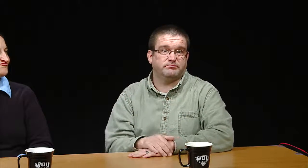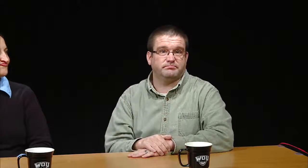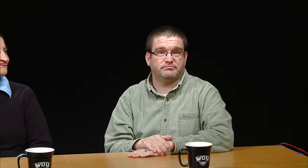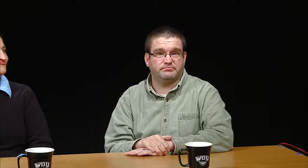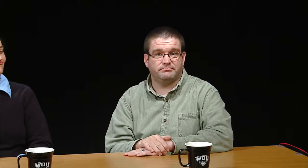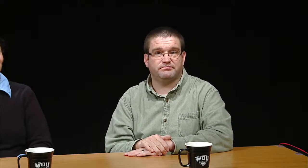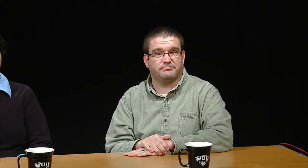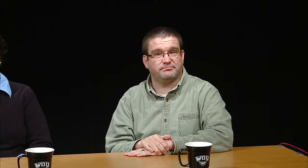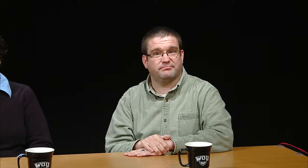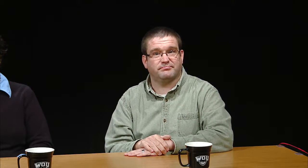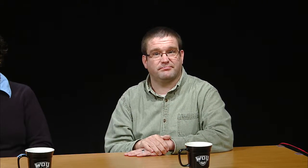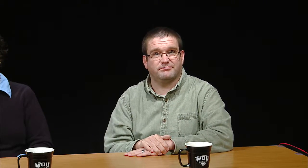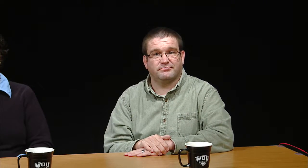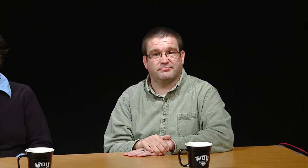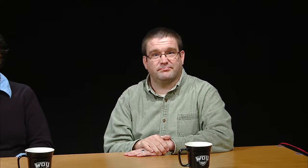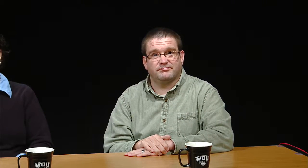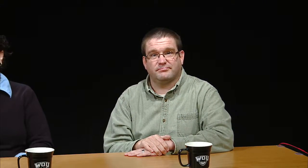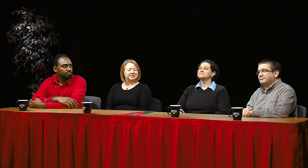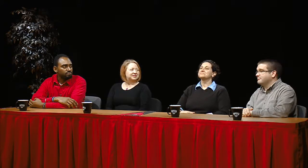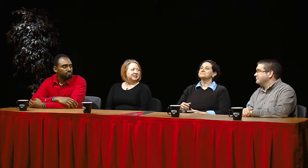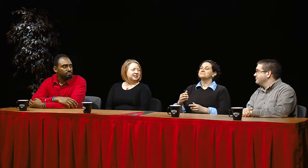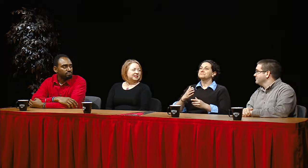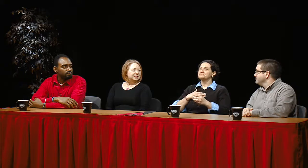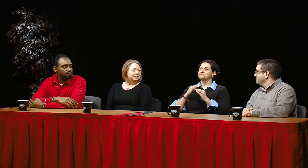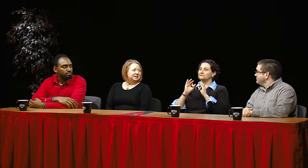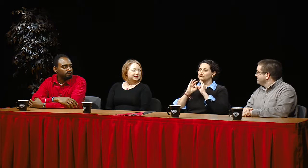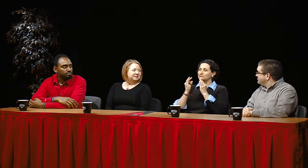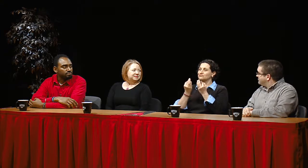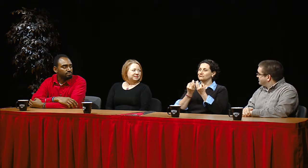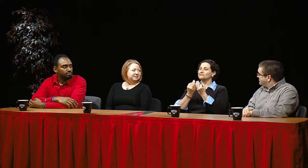I look at it through the eyes of access, so captioning provides